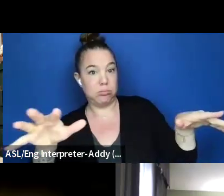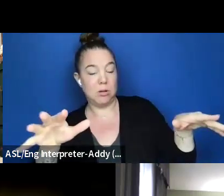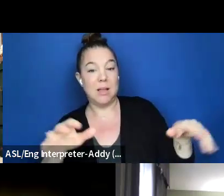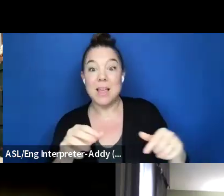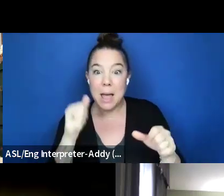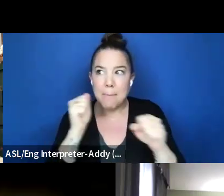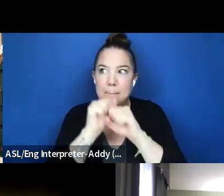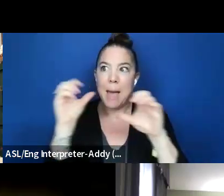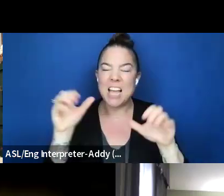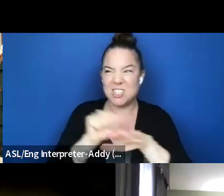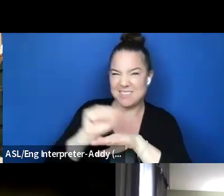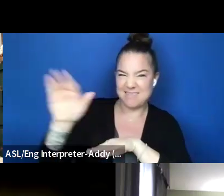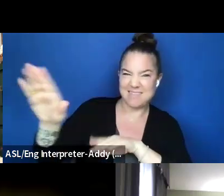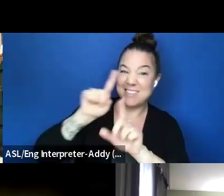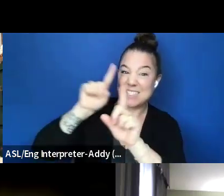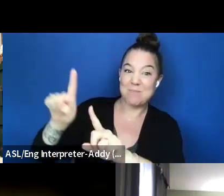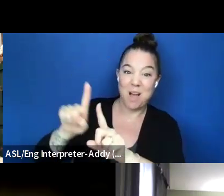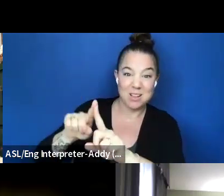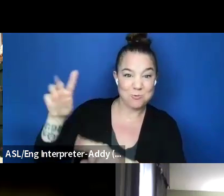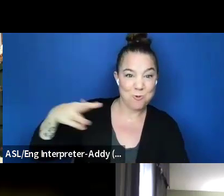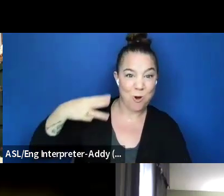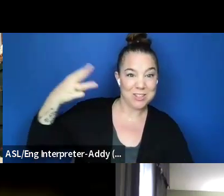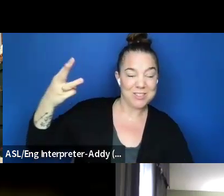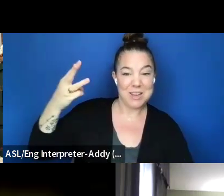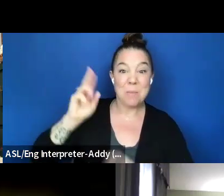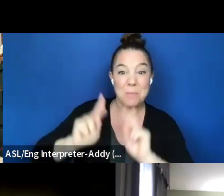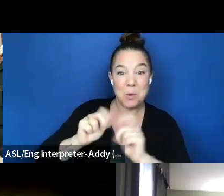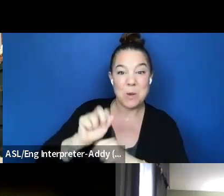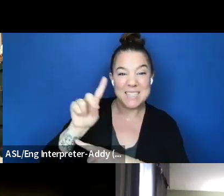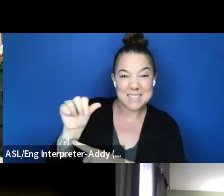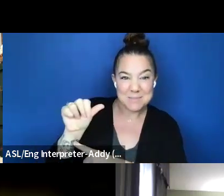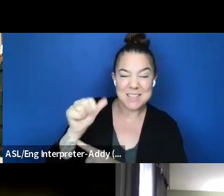Don Posh: with all kinds of people with disabilities calling on a bill? They'll pass the damn thing.